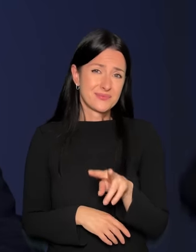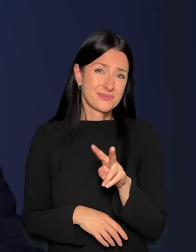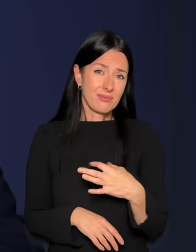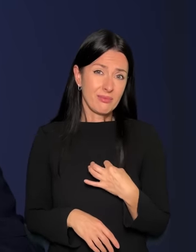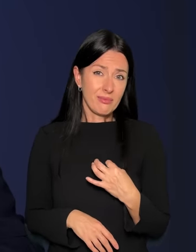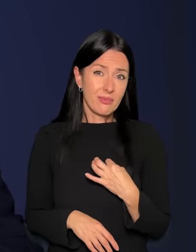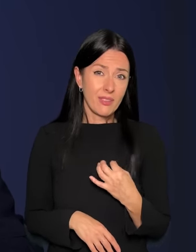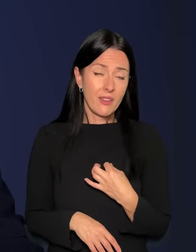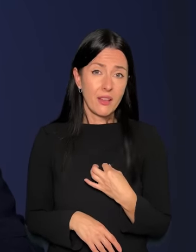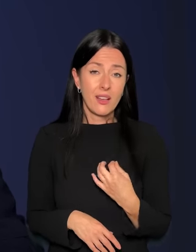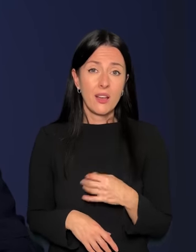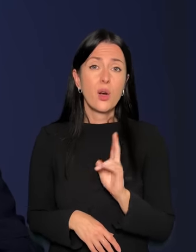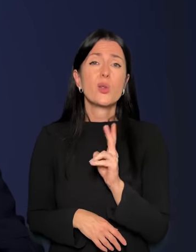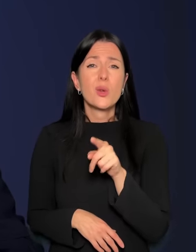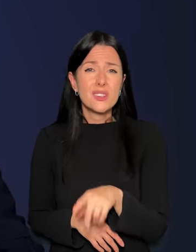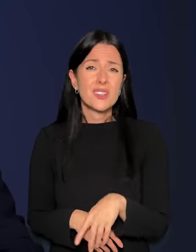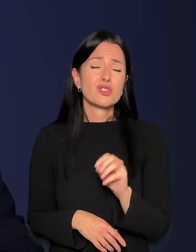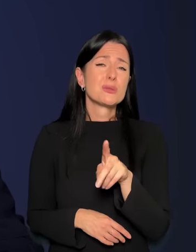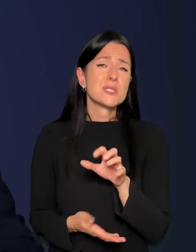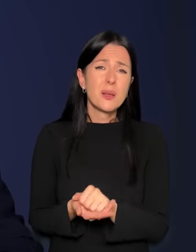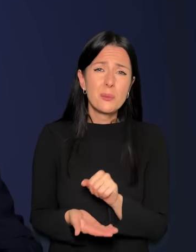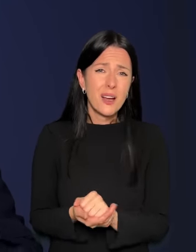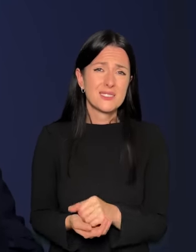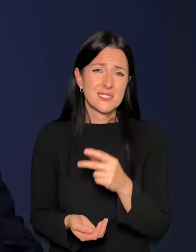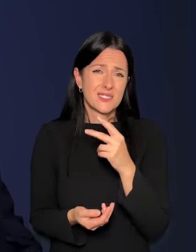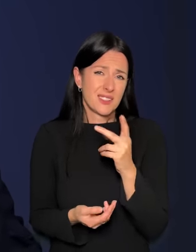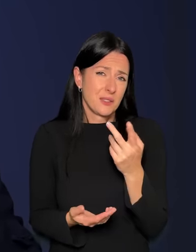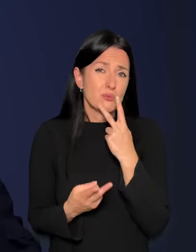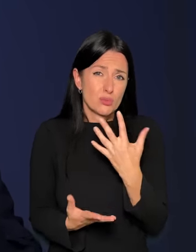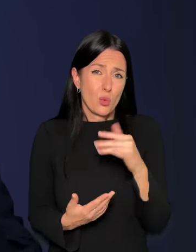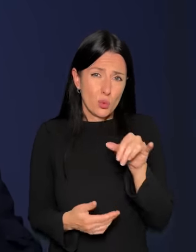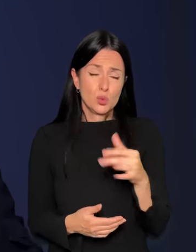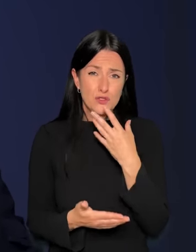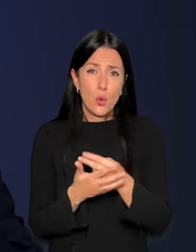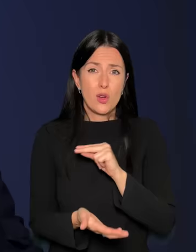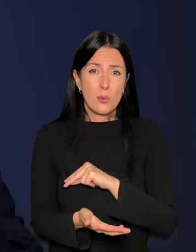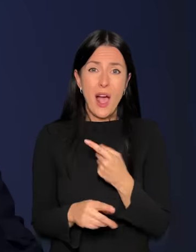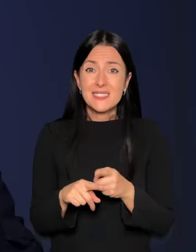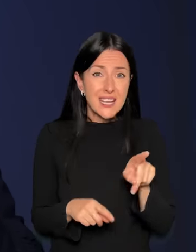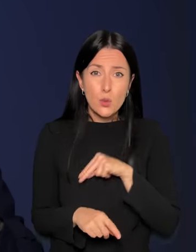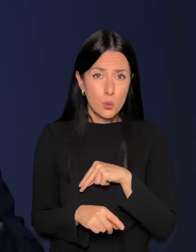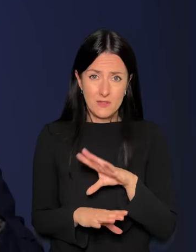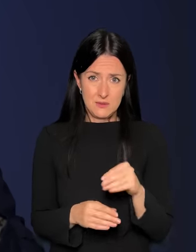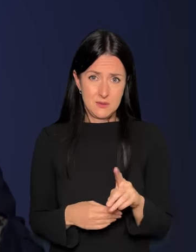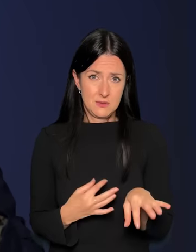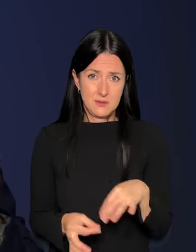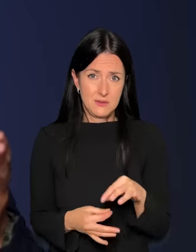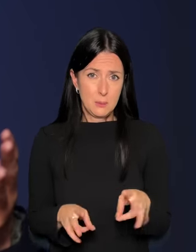who are absolutely indifferent to you, absolutely indifferent to who you are, what you've been doing. Obviously, they have their own work, but this work is absolutely unnecessary.